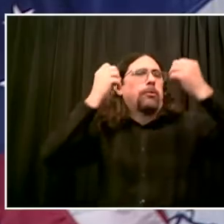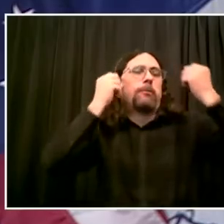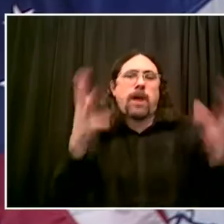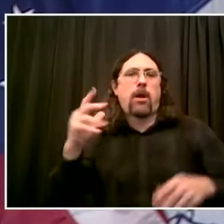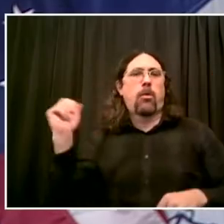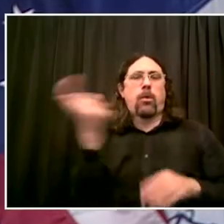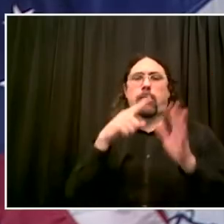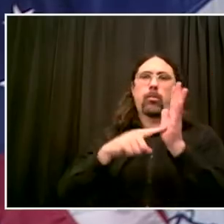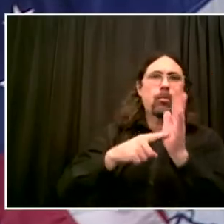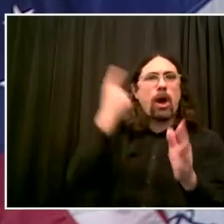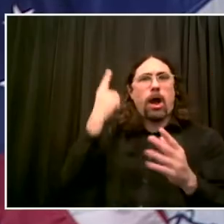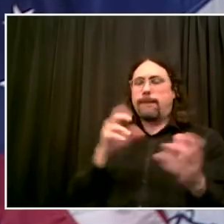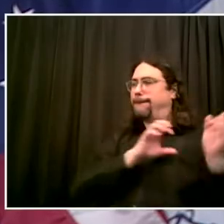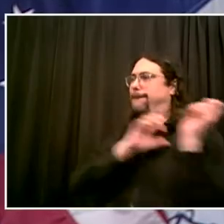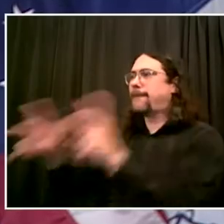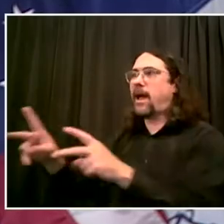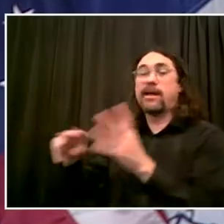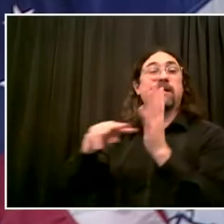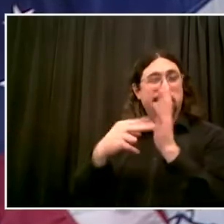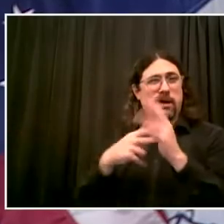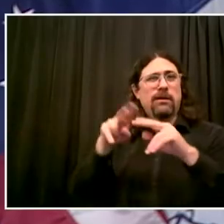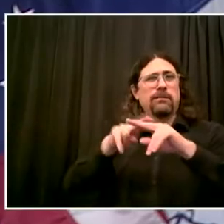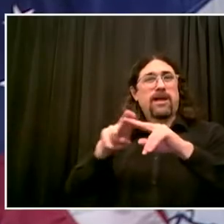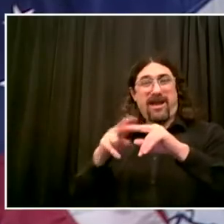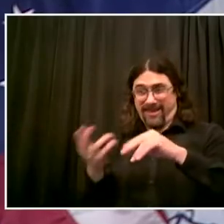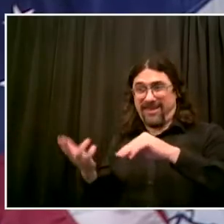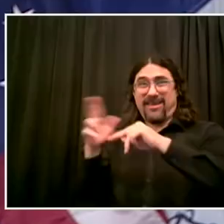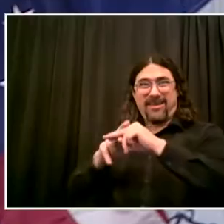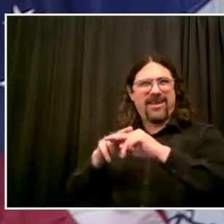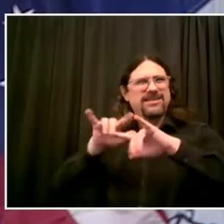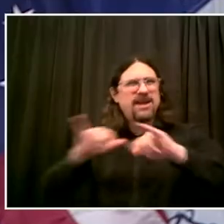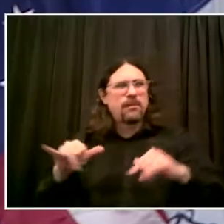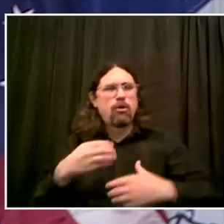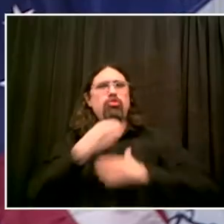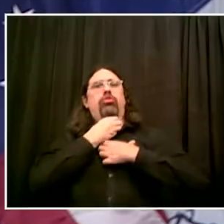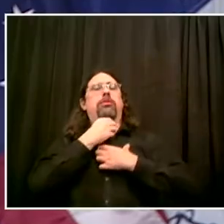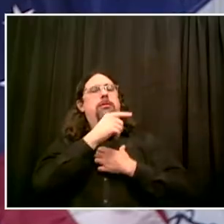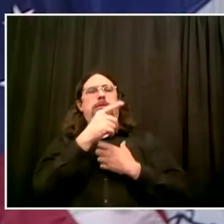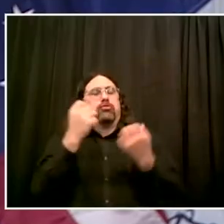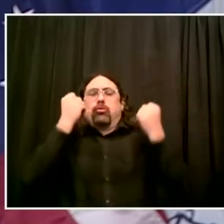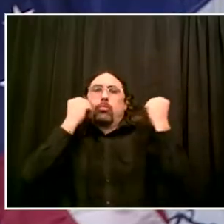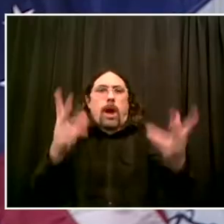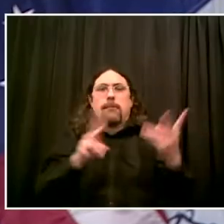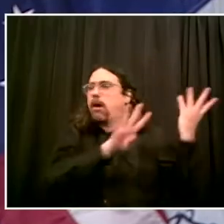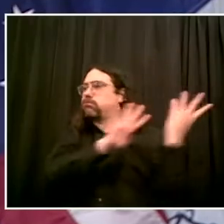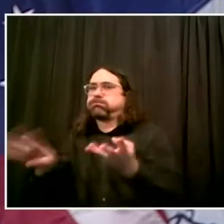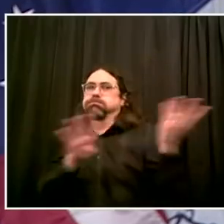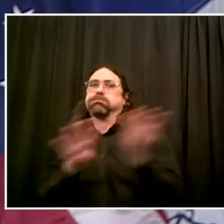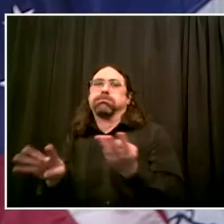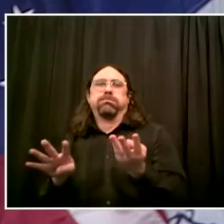MOUNTAINS. PEOPLE WILL WORK